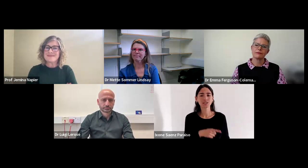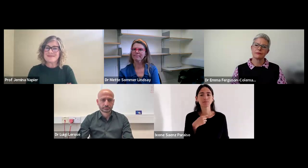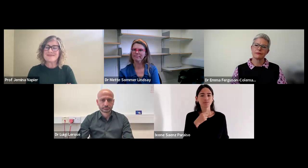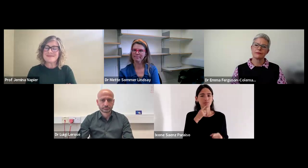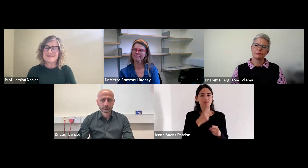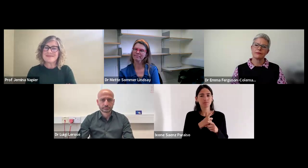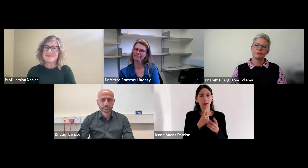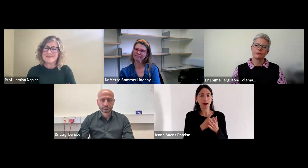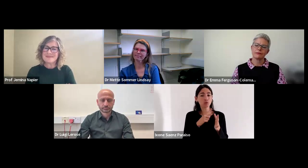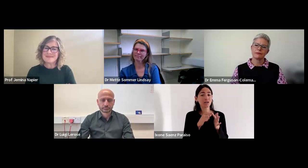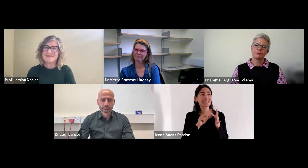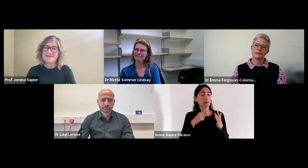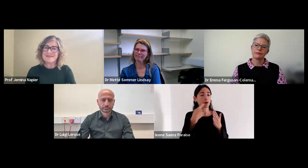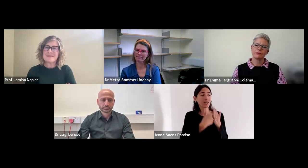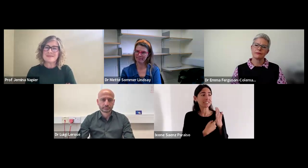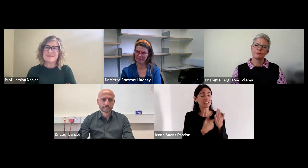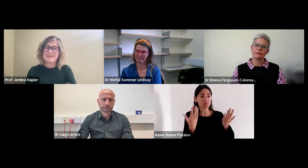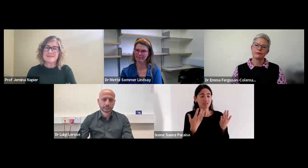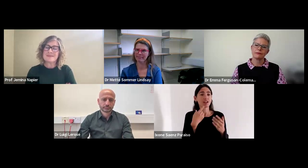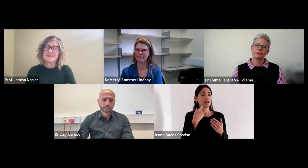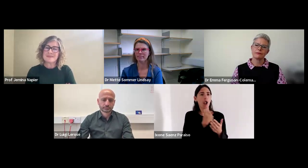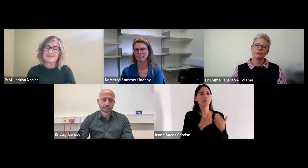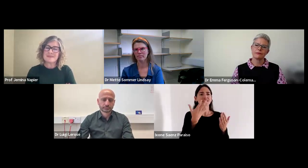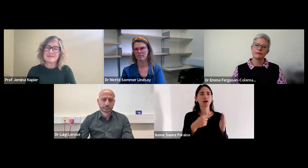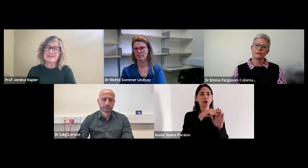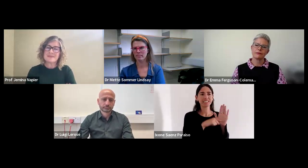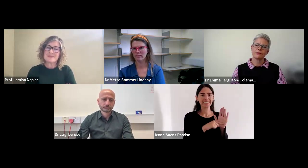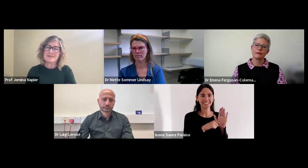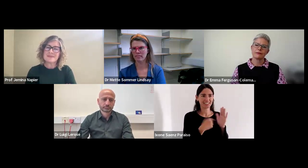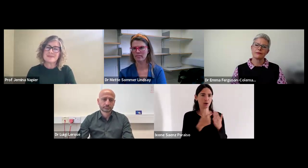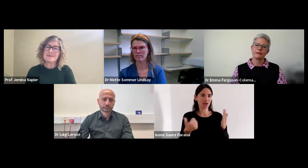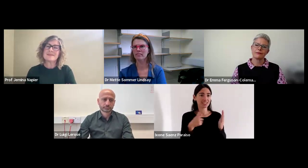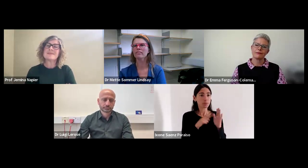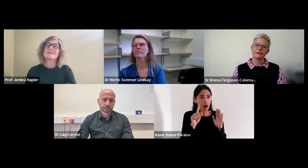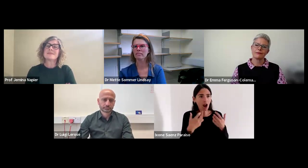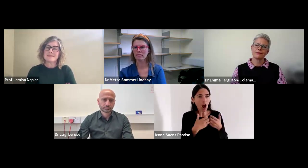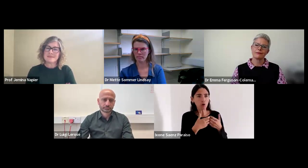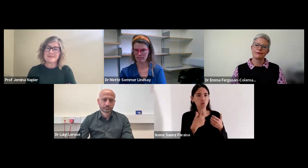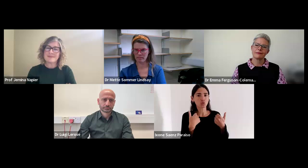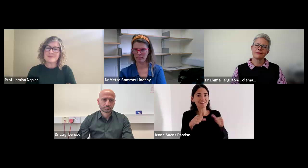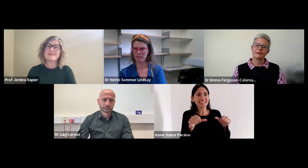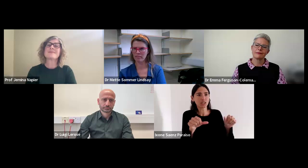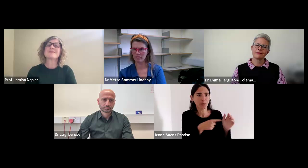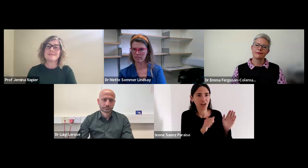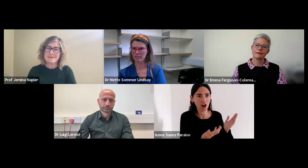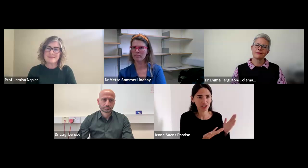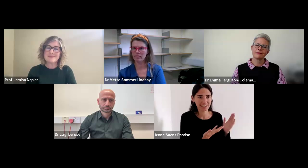in sign language which I really like. In terms of EDI policies, I know we must have a policy,